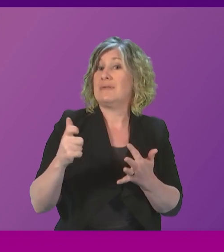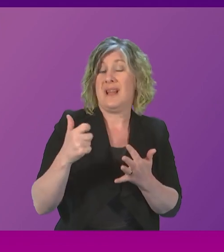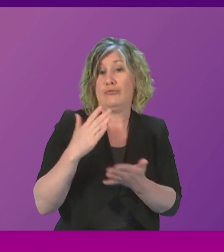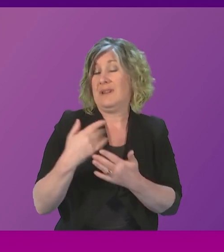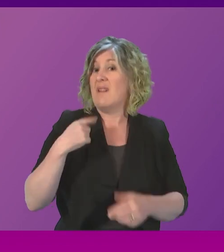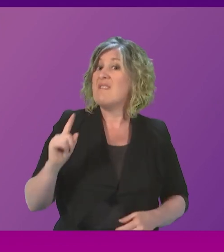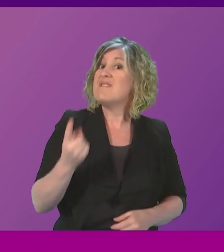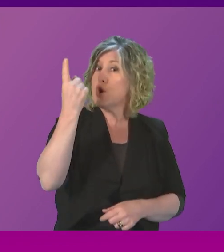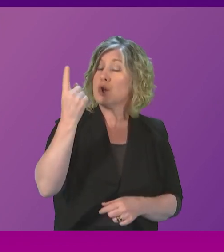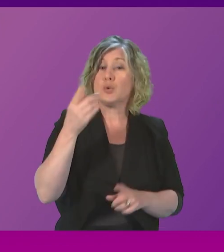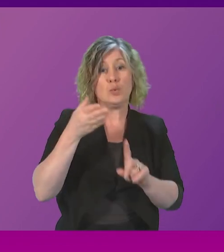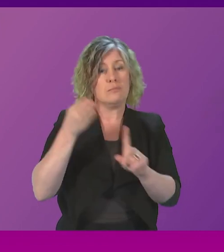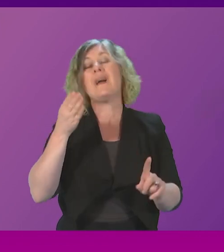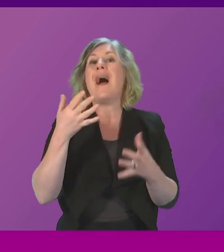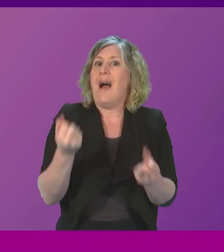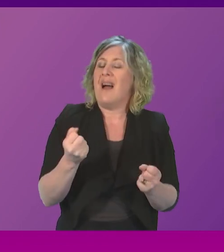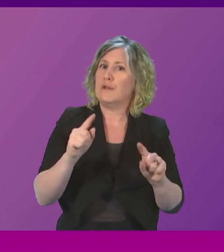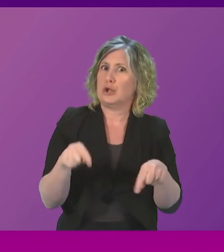that there are challenges and that there were challenges before the pandemic.